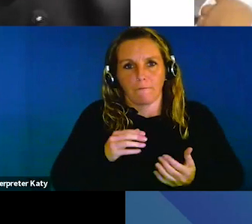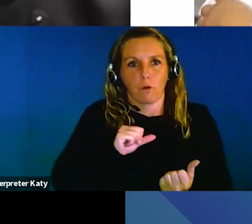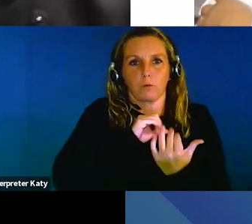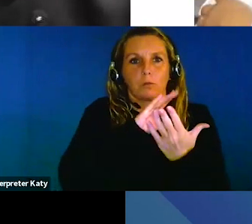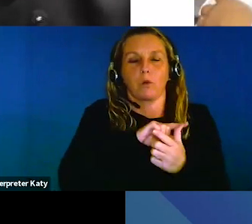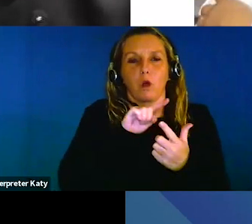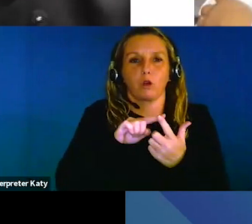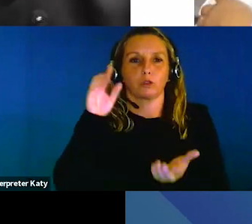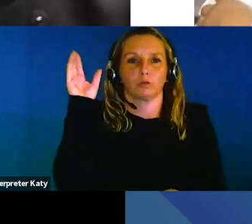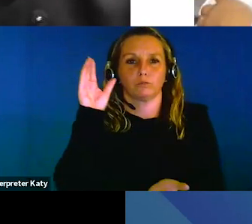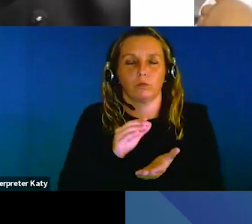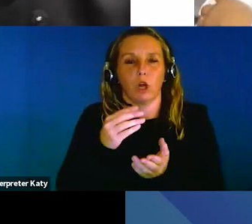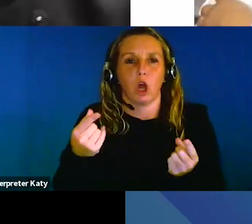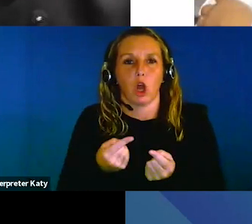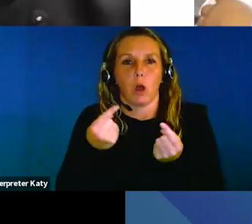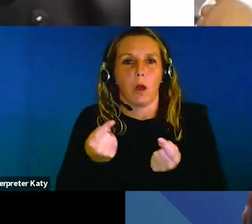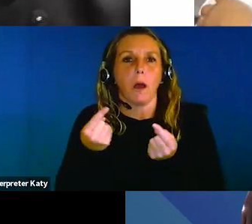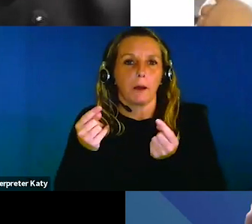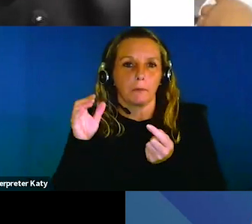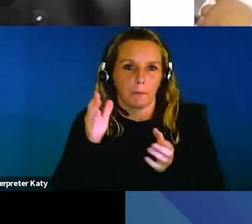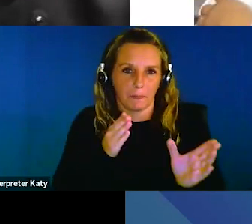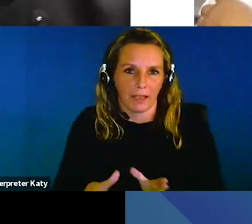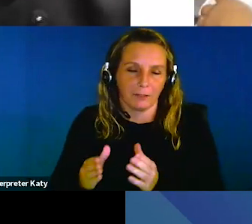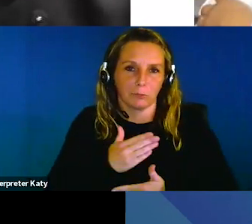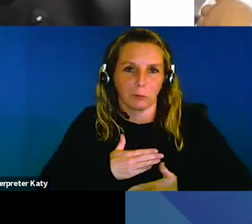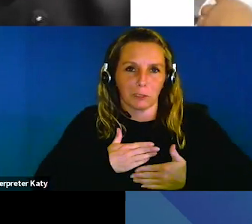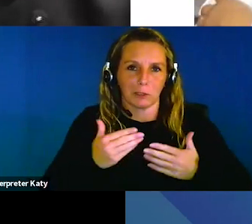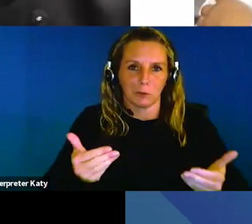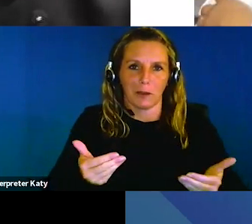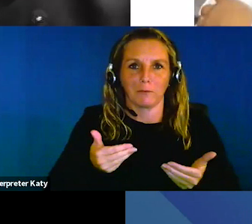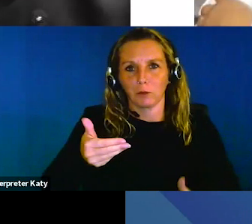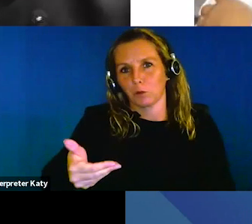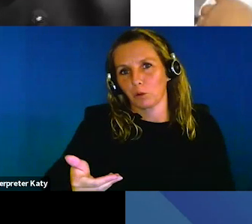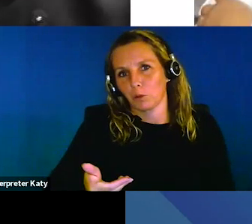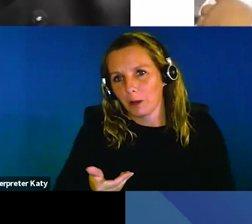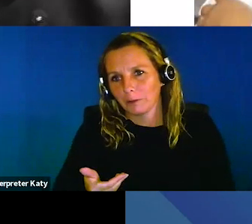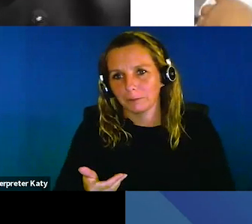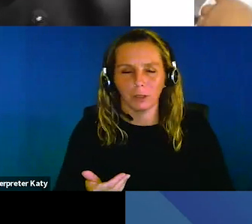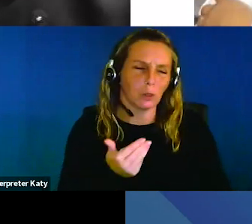And we are so pleased and honored to have you. Welcome. Thank you very much, Liz.